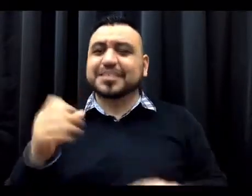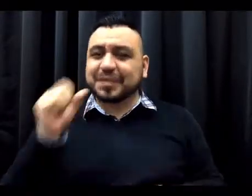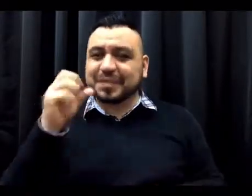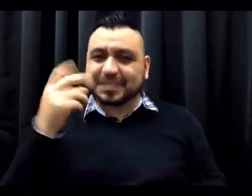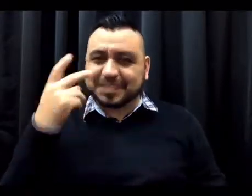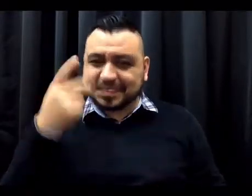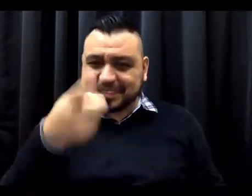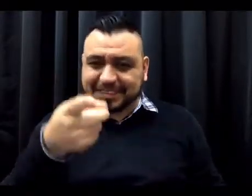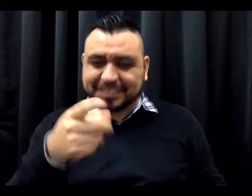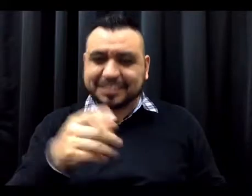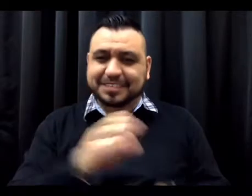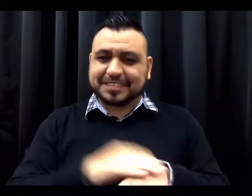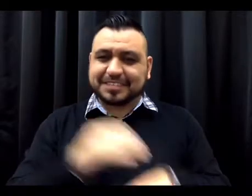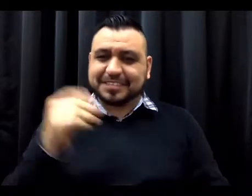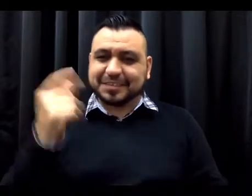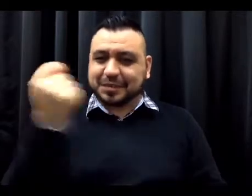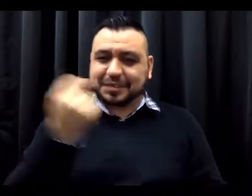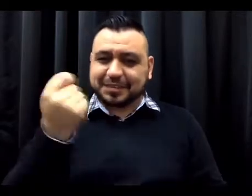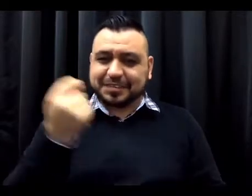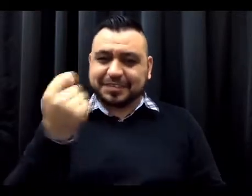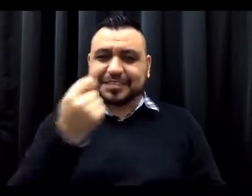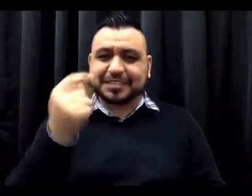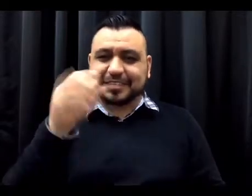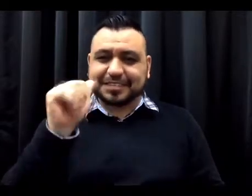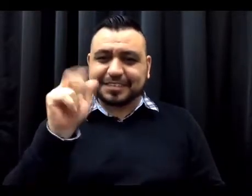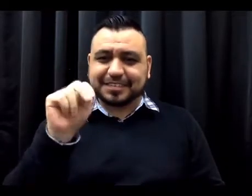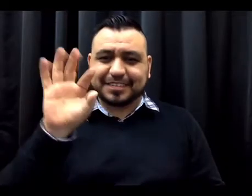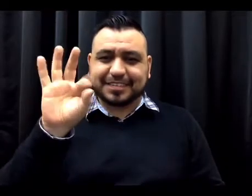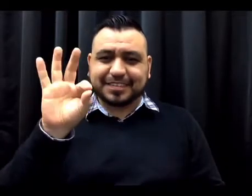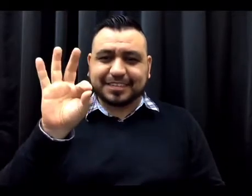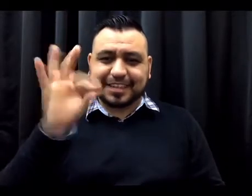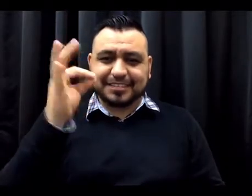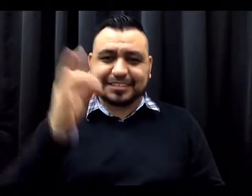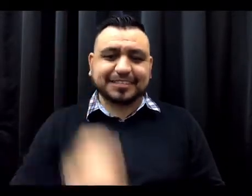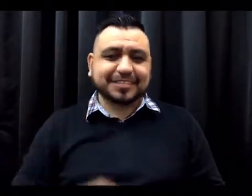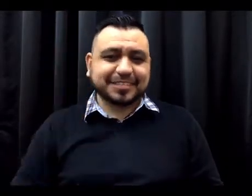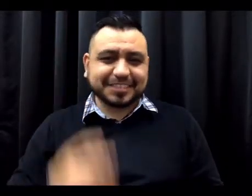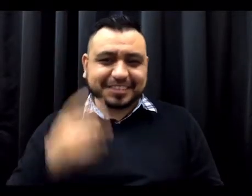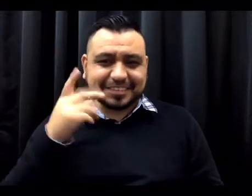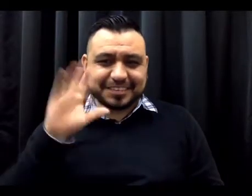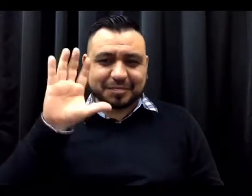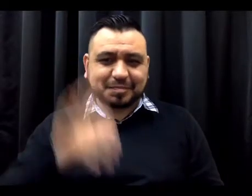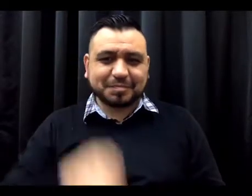I will see you on Tuesday, January 9th! See you!